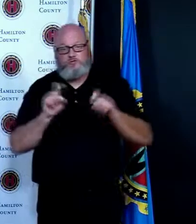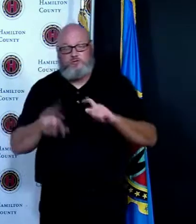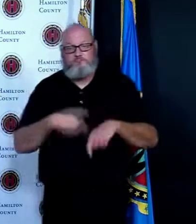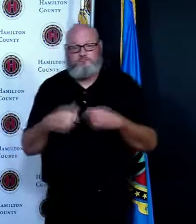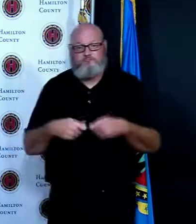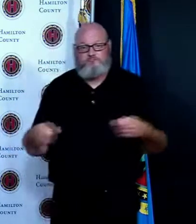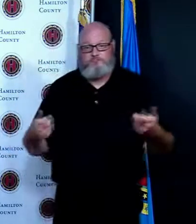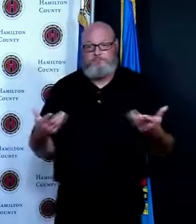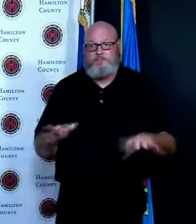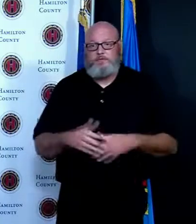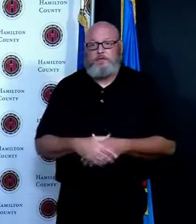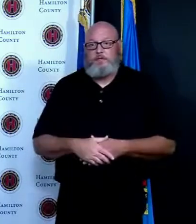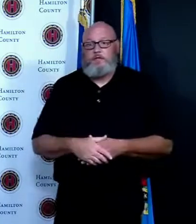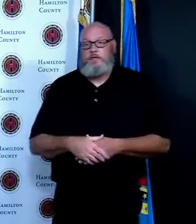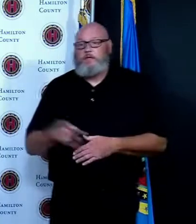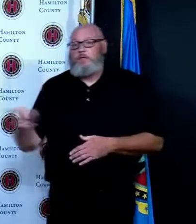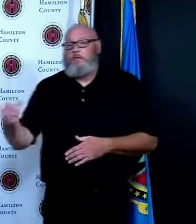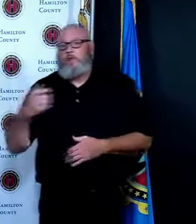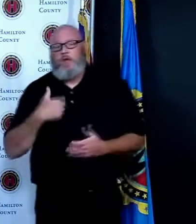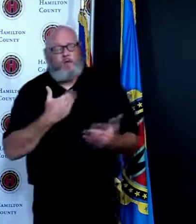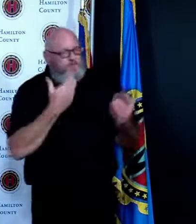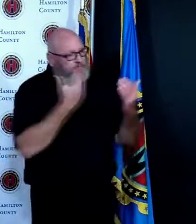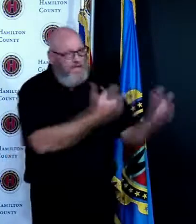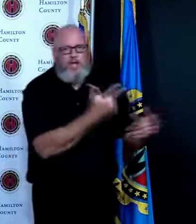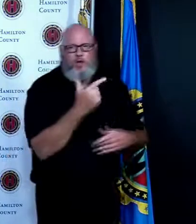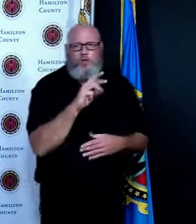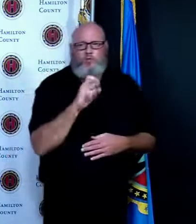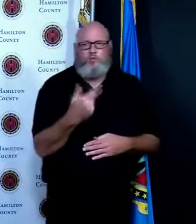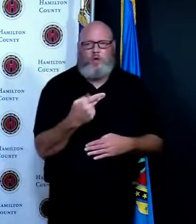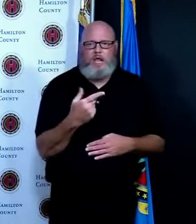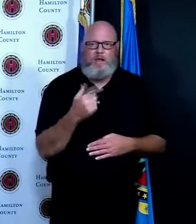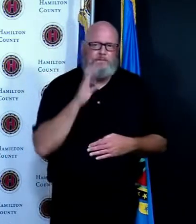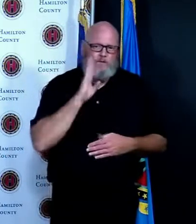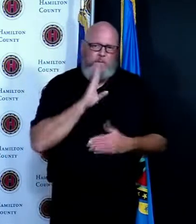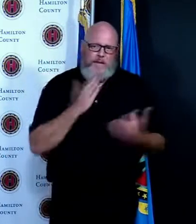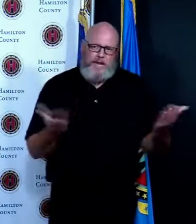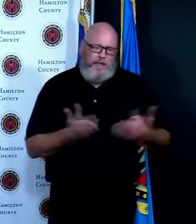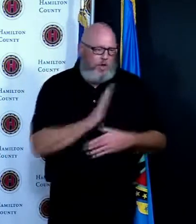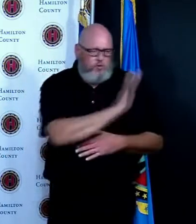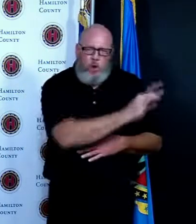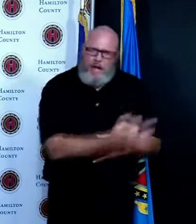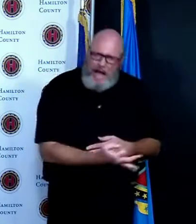thank Greg as always for being here your expertise is invaluable and Holly Christmann